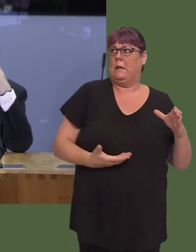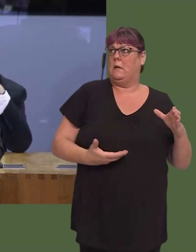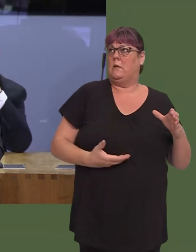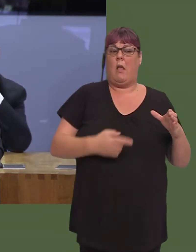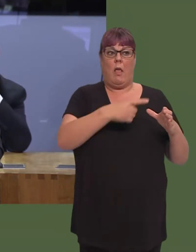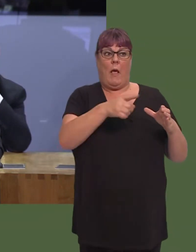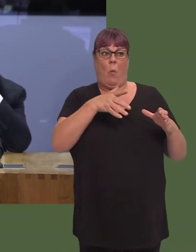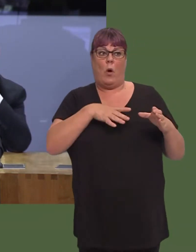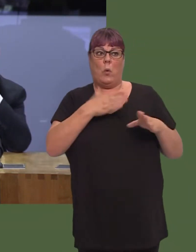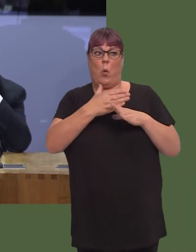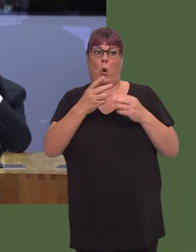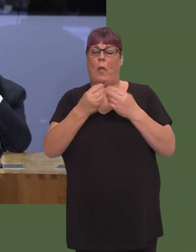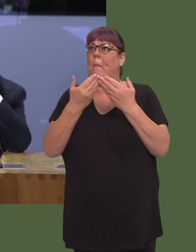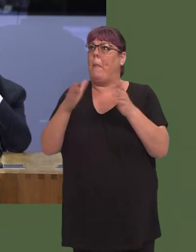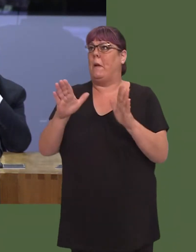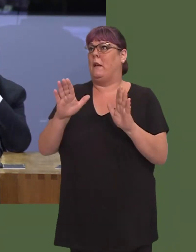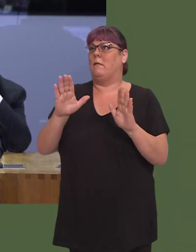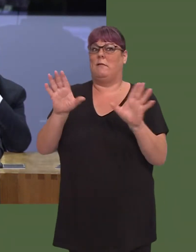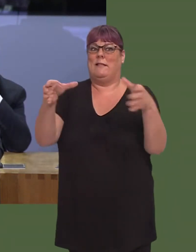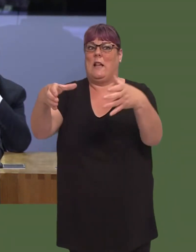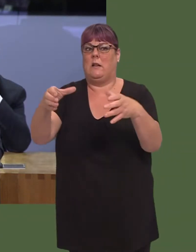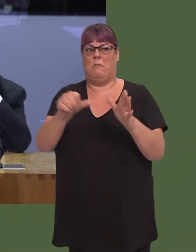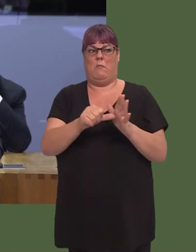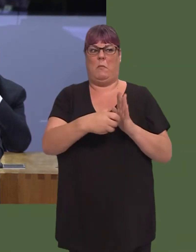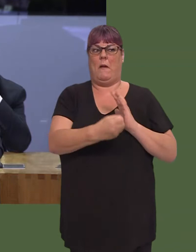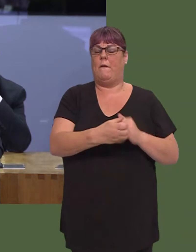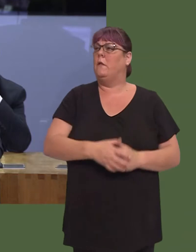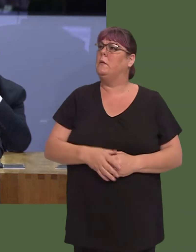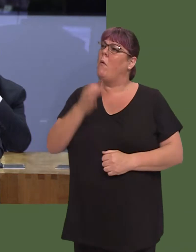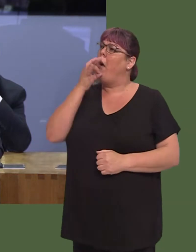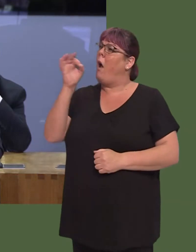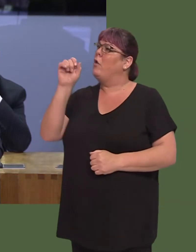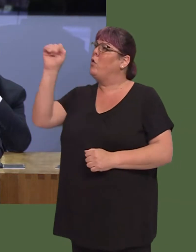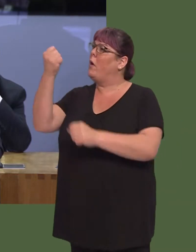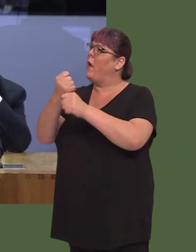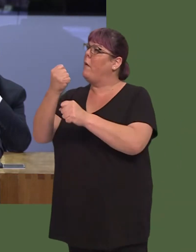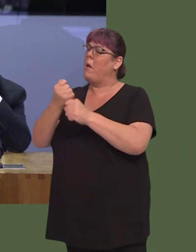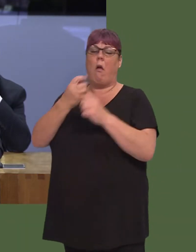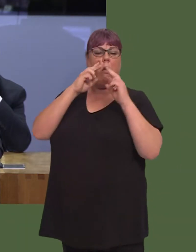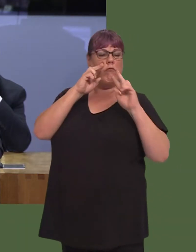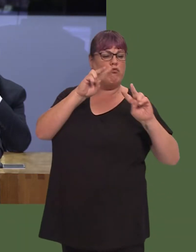important issue, something that is relatively new in its concept, but one that we must deal with in order to make sure that people aren't exploited.